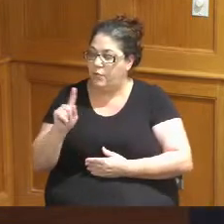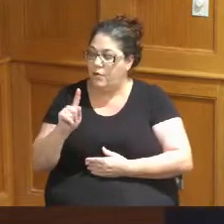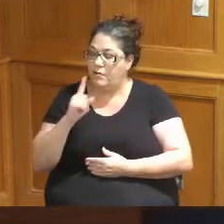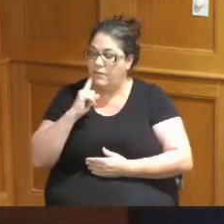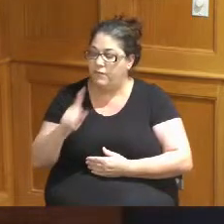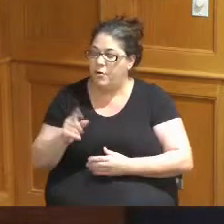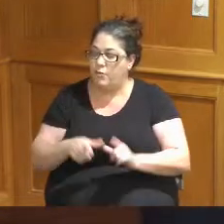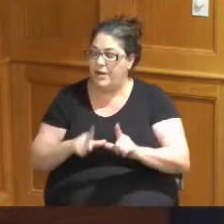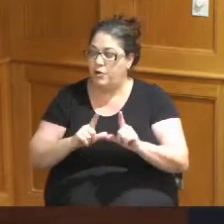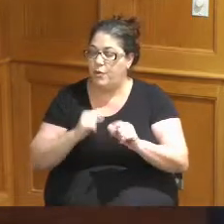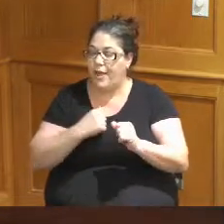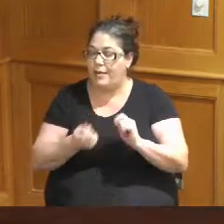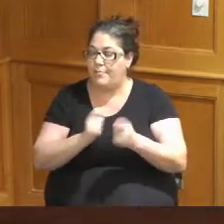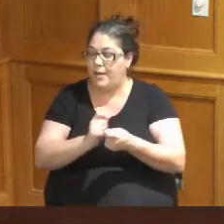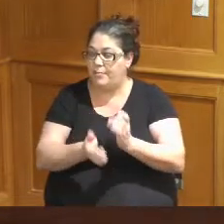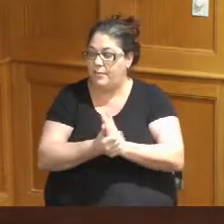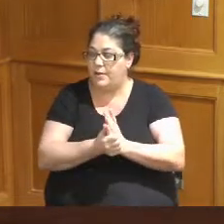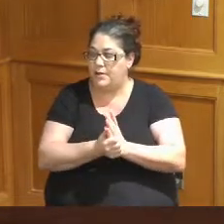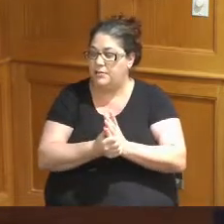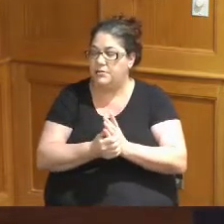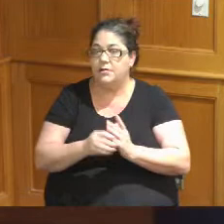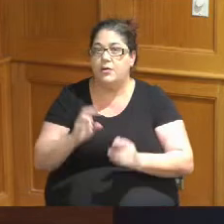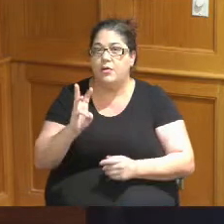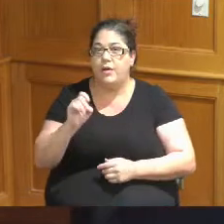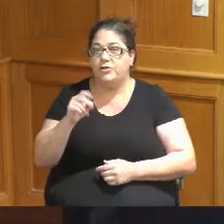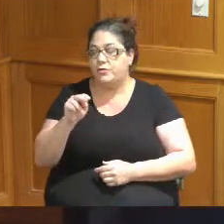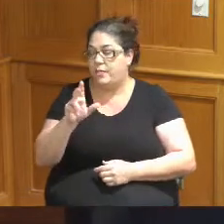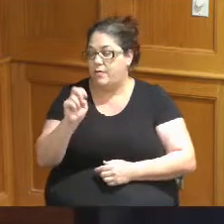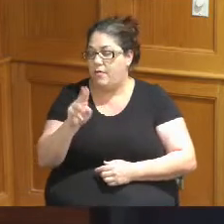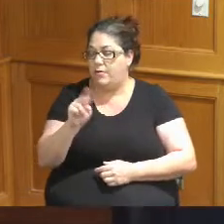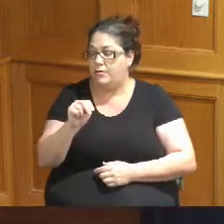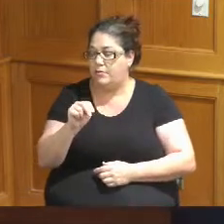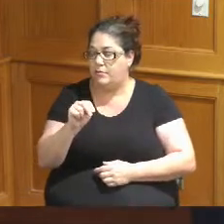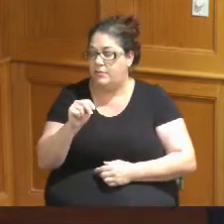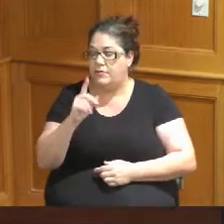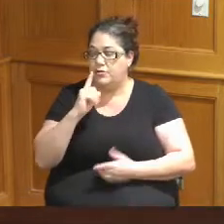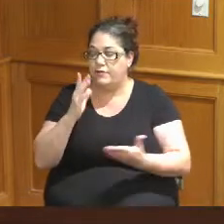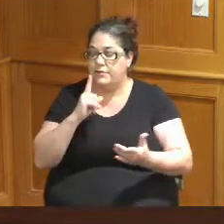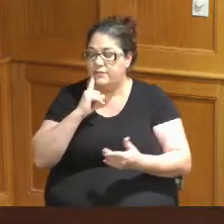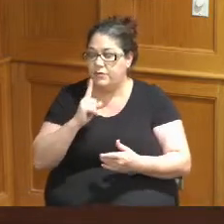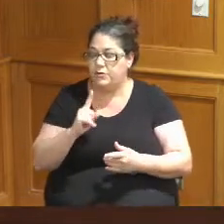a renewal and Amendment with osterlin services for youth for residential treatment services 460,000